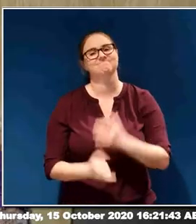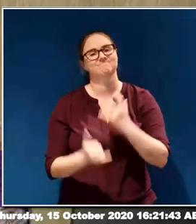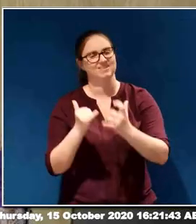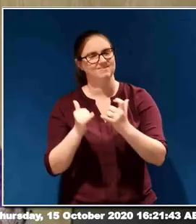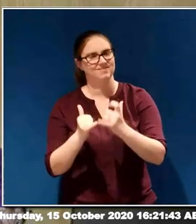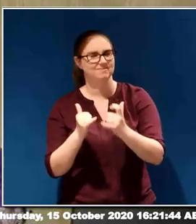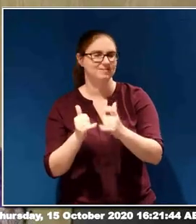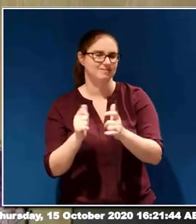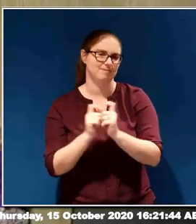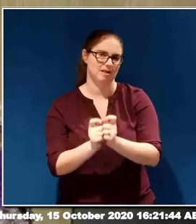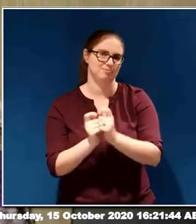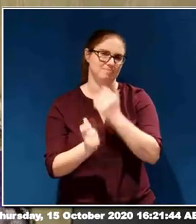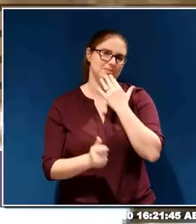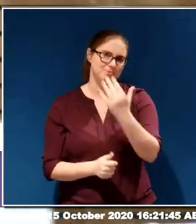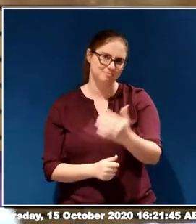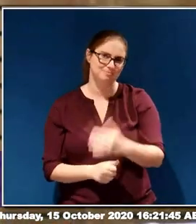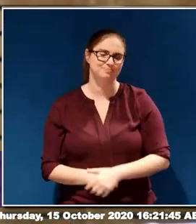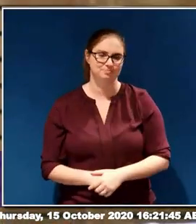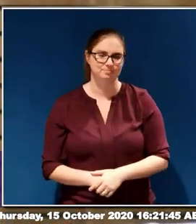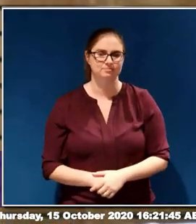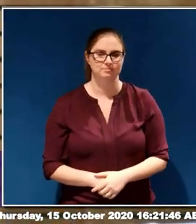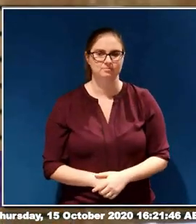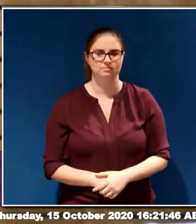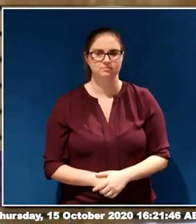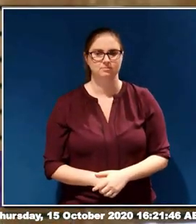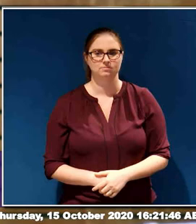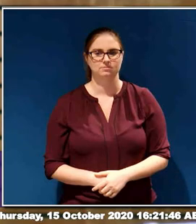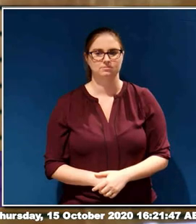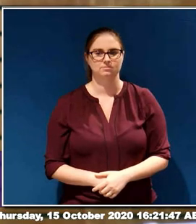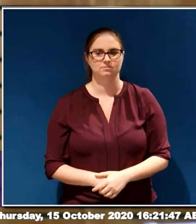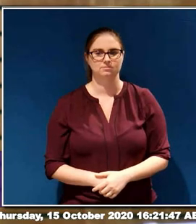Thank you. Thank you very much, Professor Graham, for your evidence